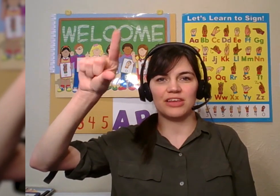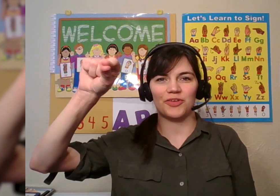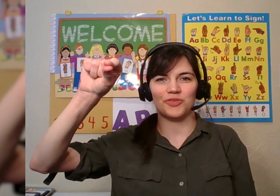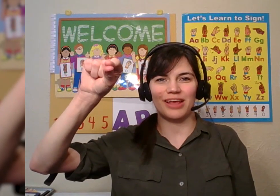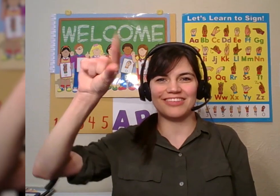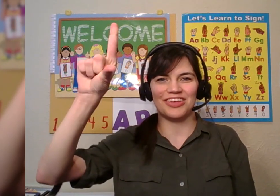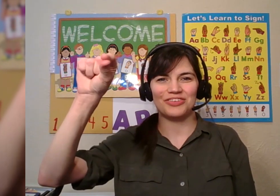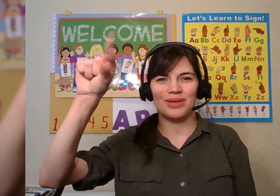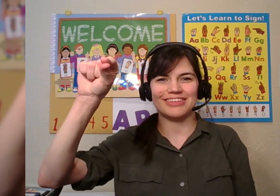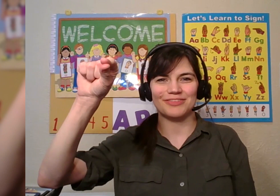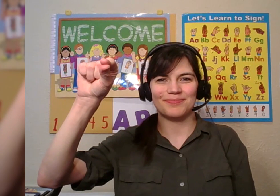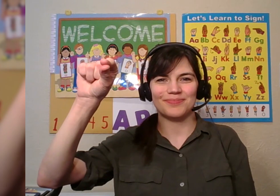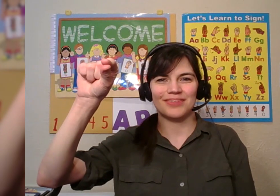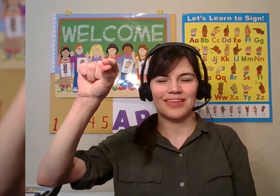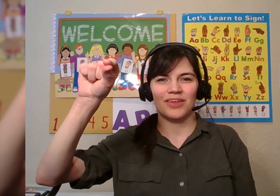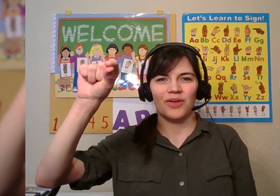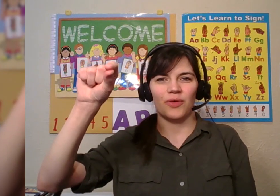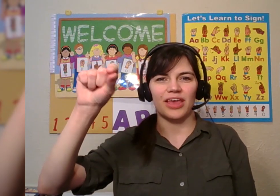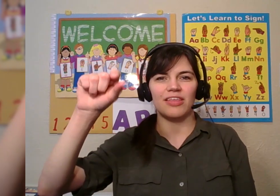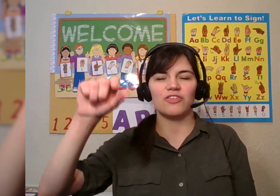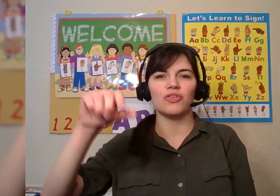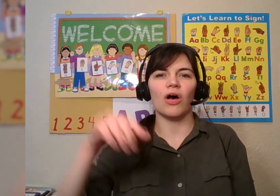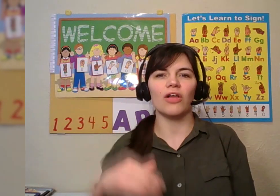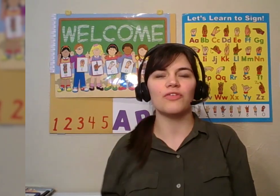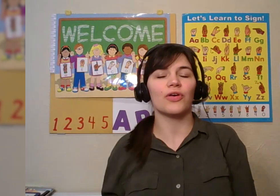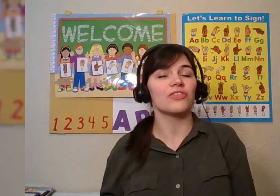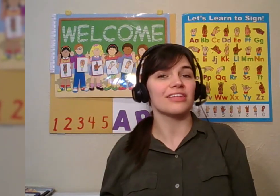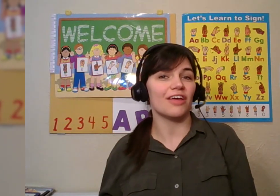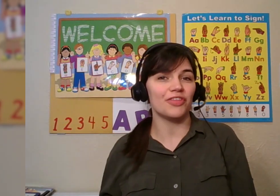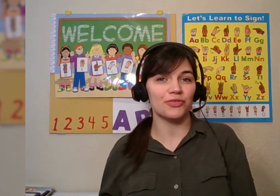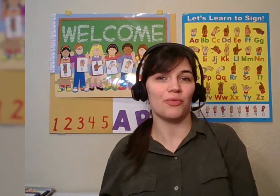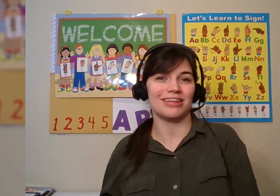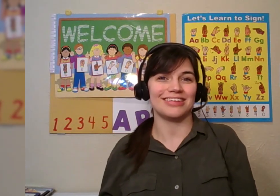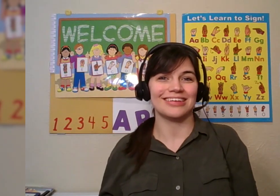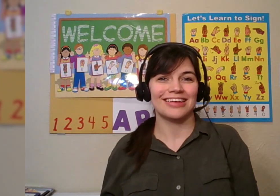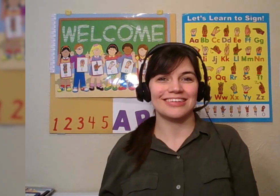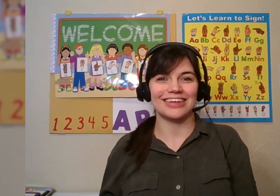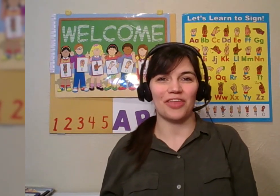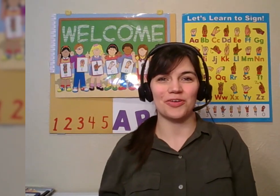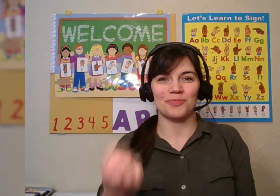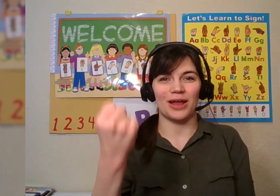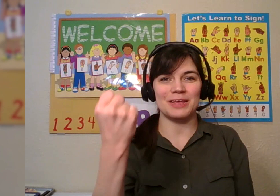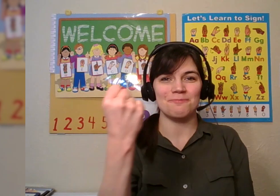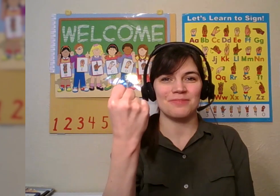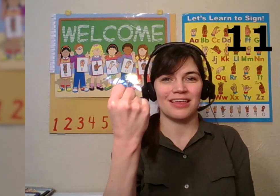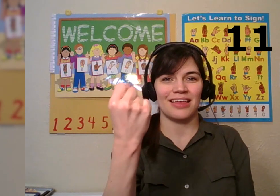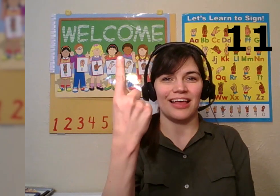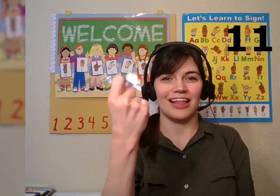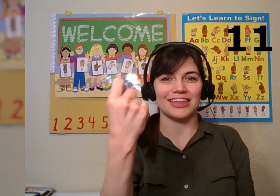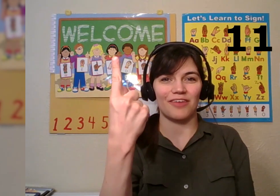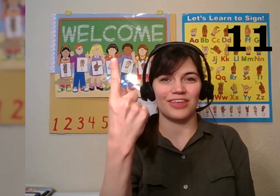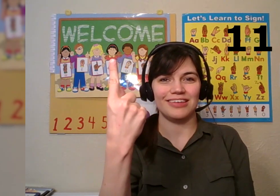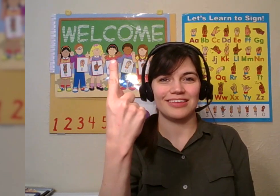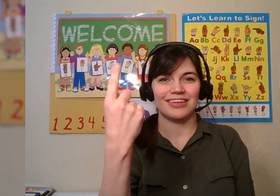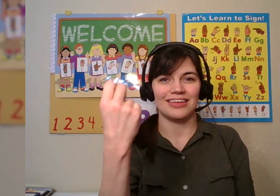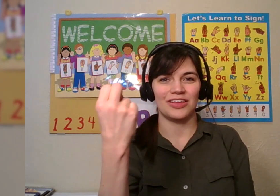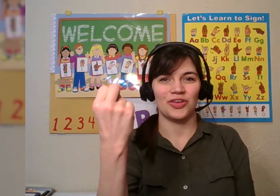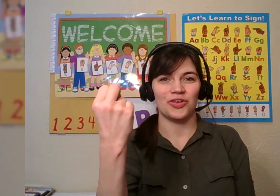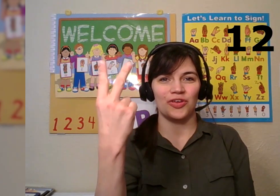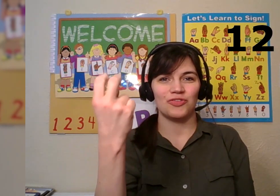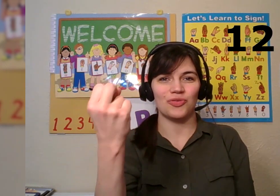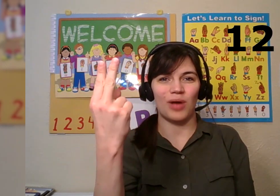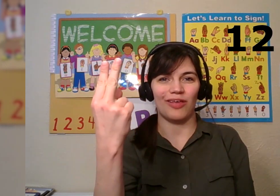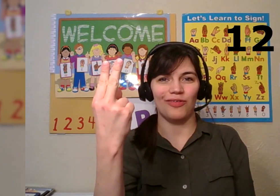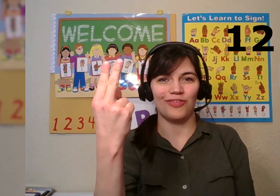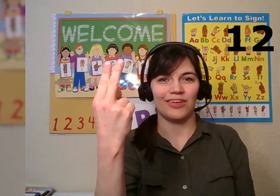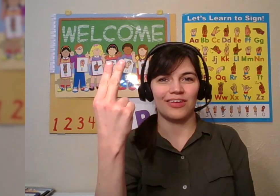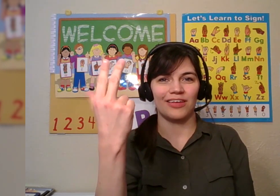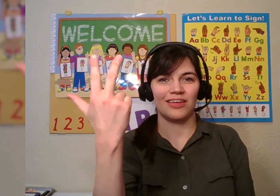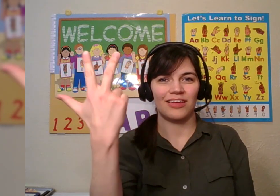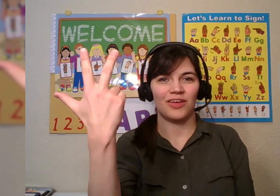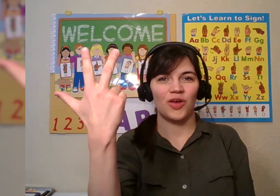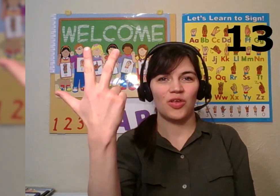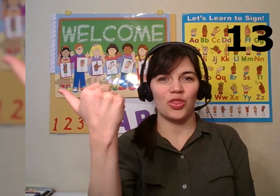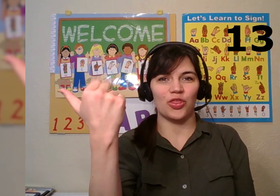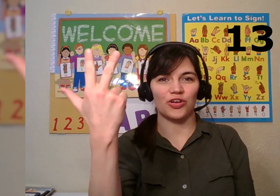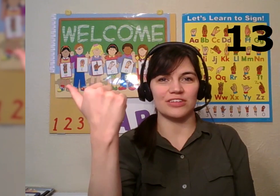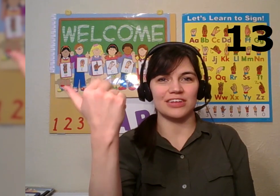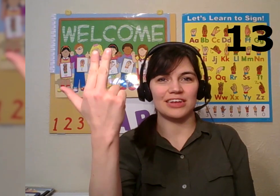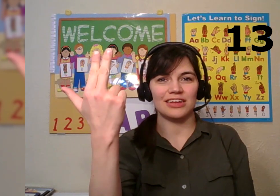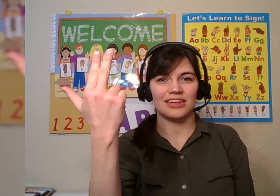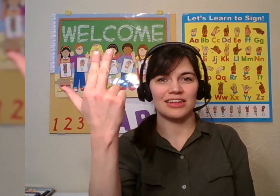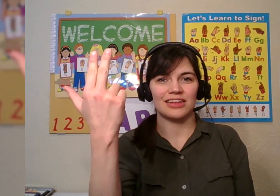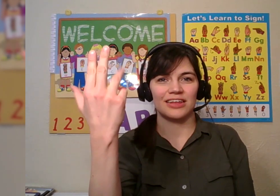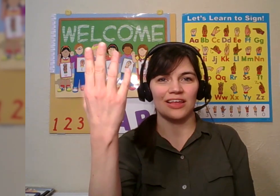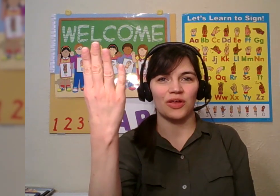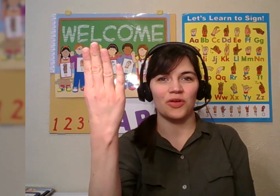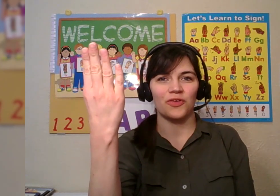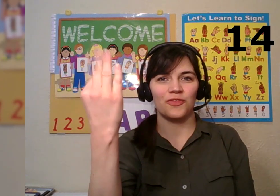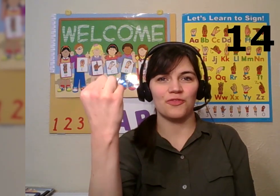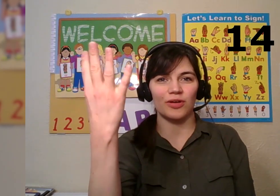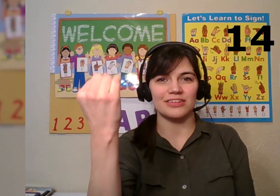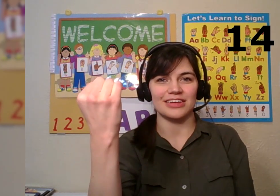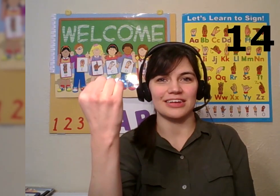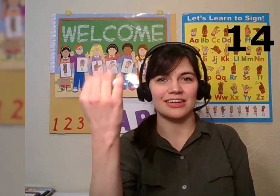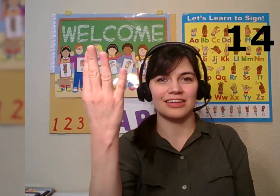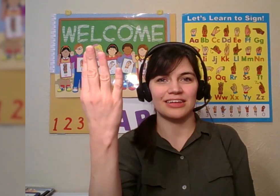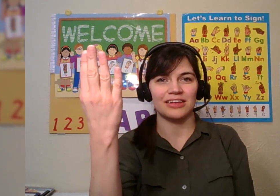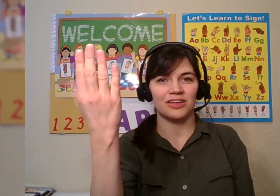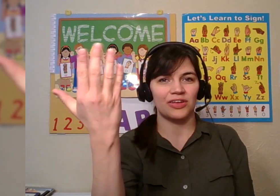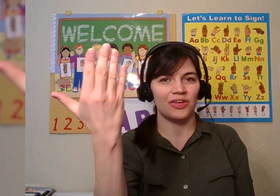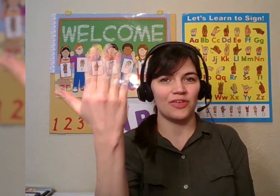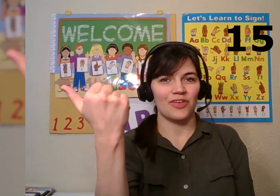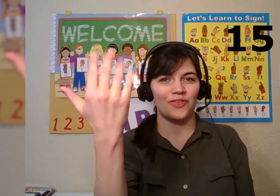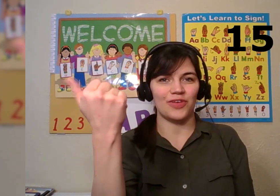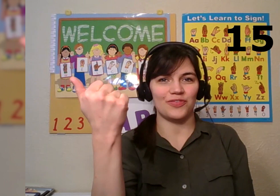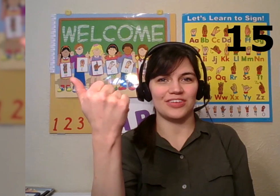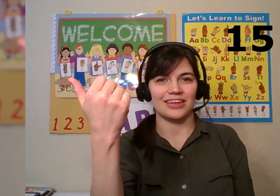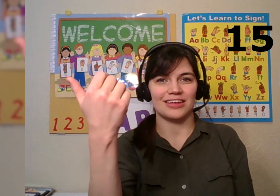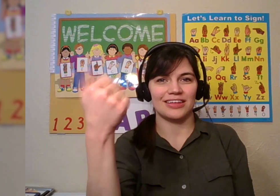twice: 20. Okay, let's do all of those 11 through 20 together. Ready? 11 12 13 14 15